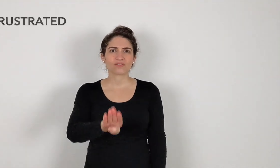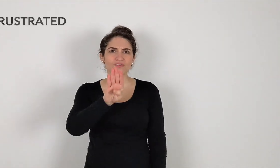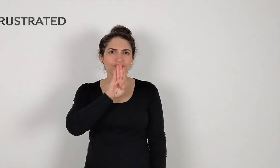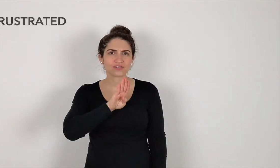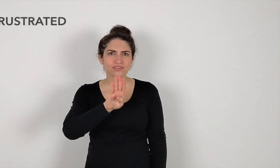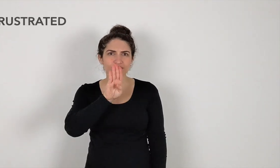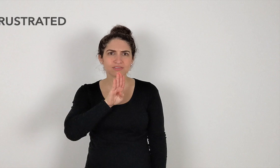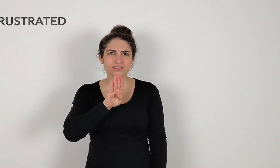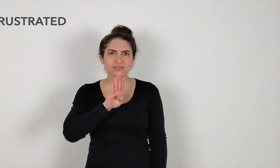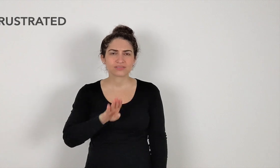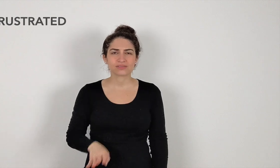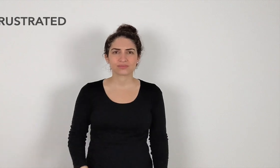FRUSTRATED